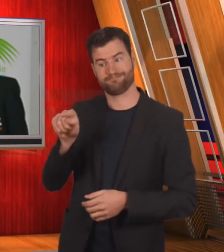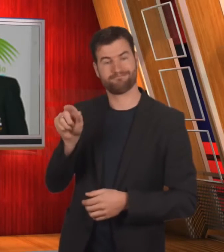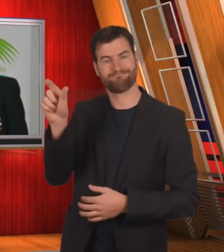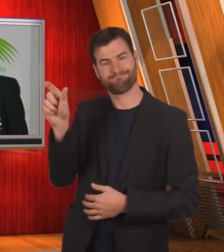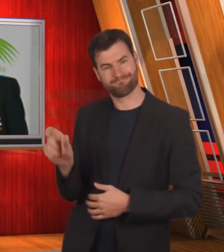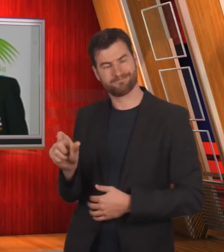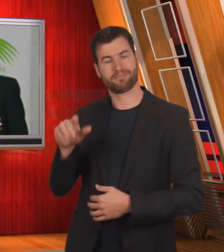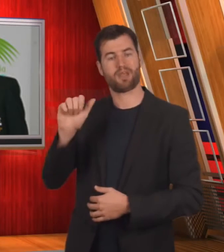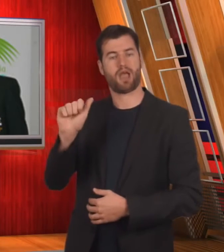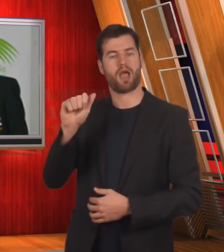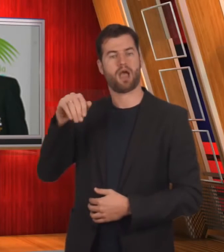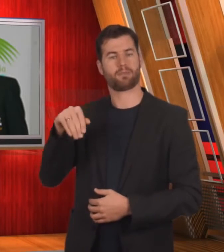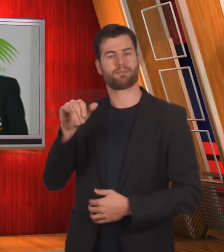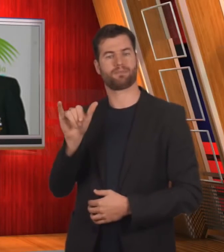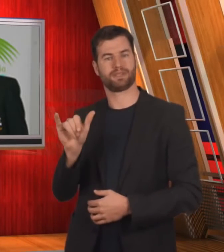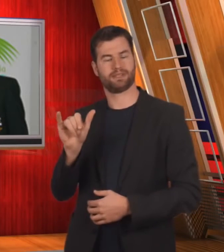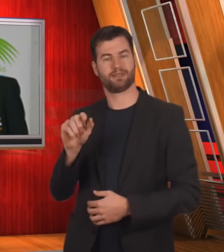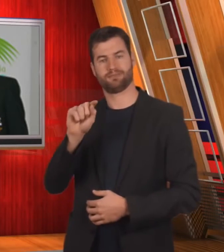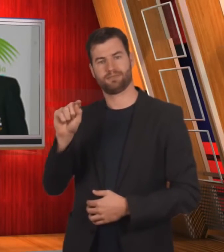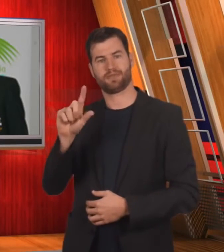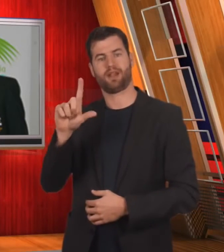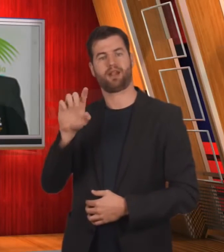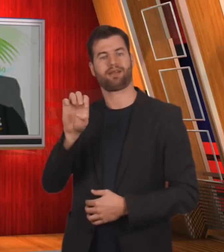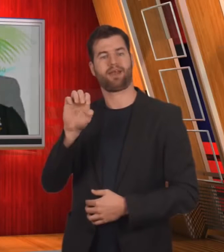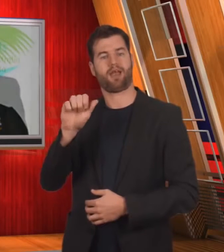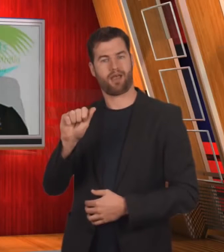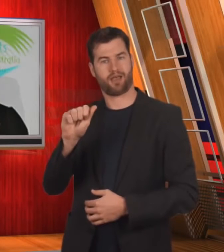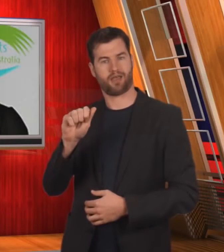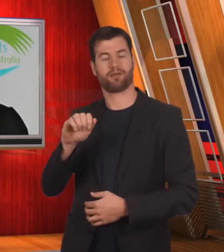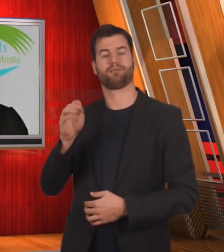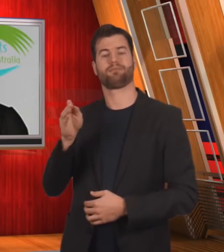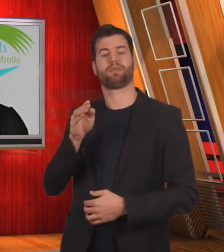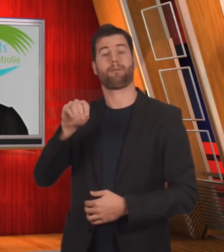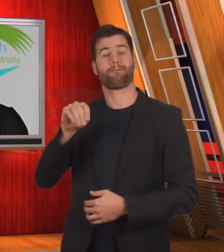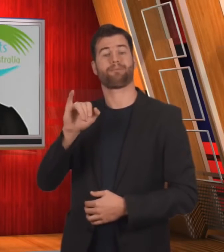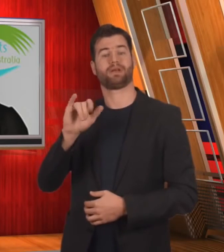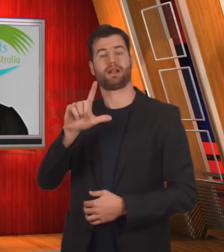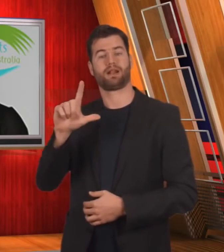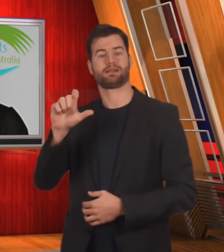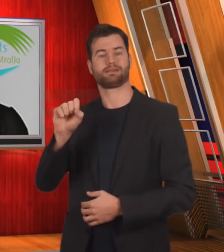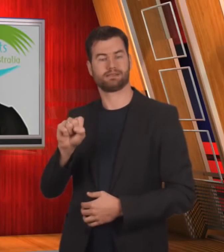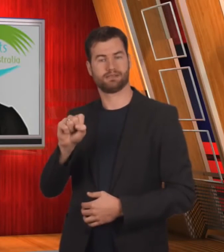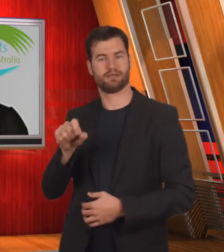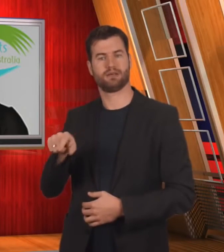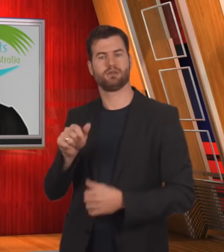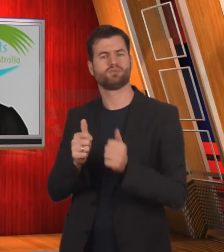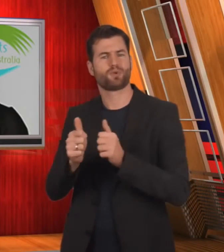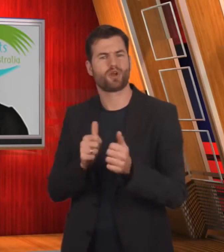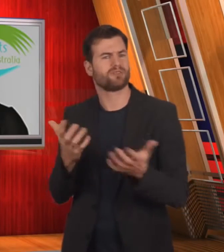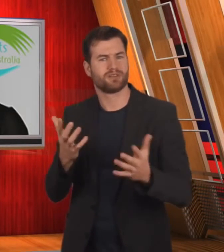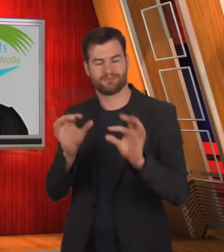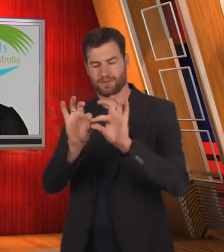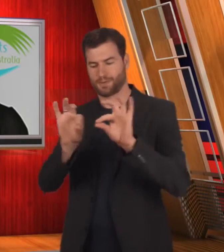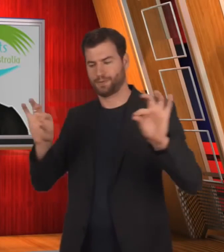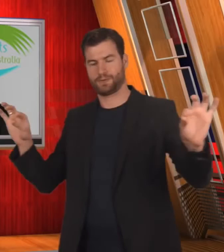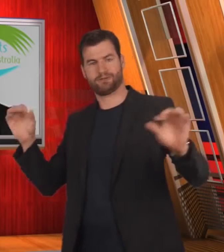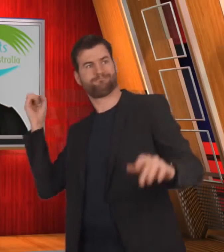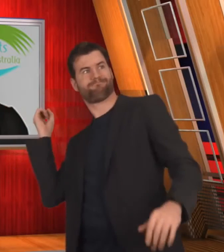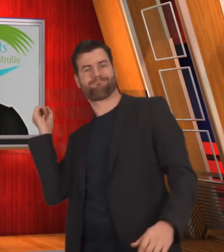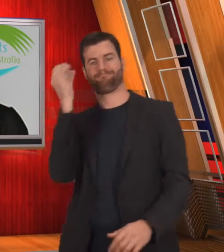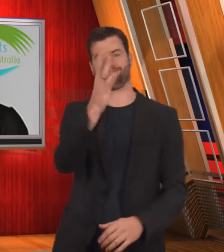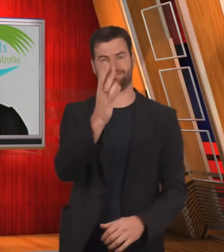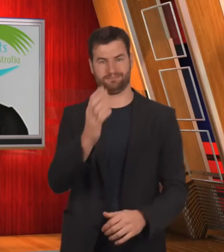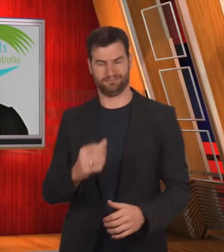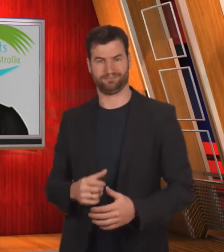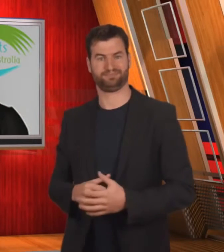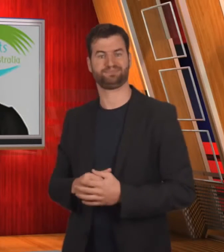and Amy-Lea Mills in the sport of Javelin.